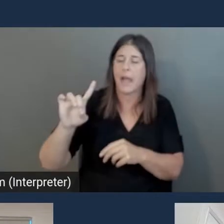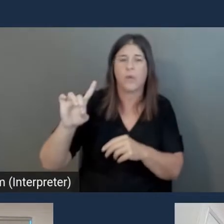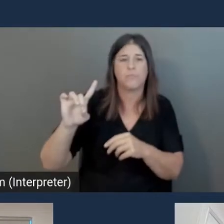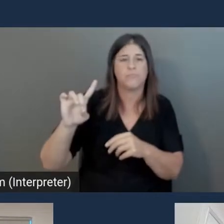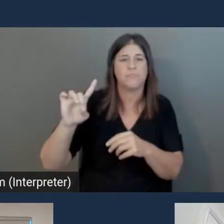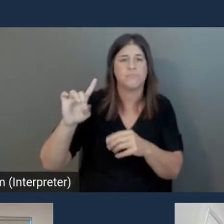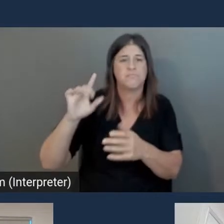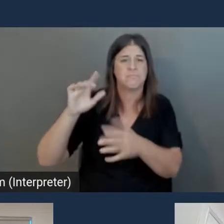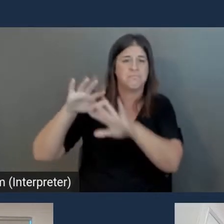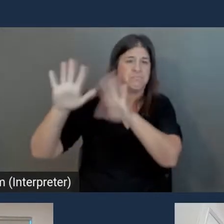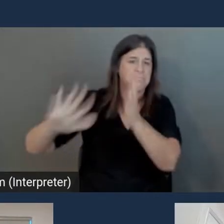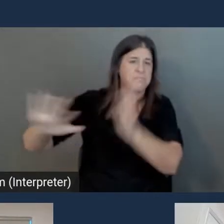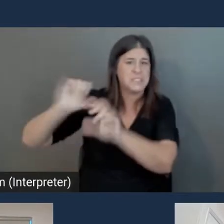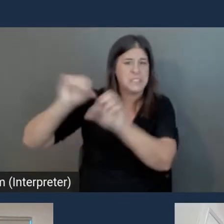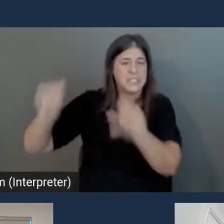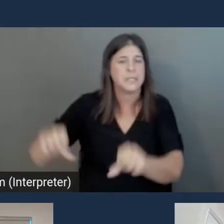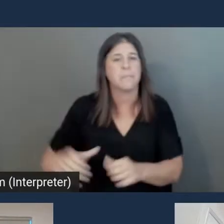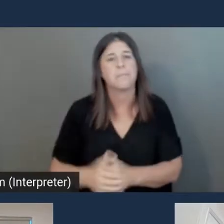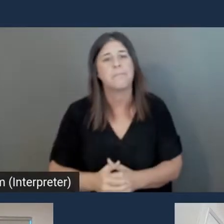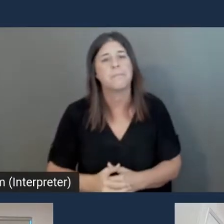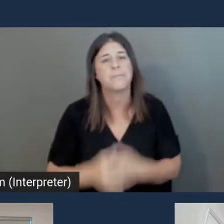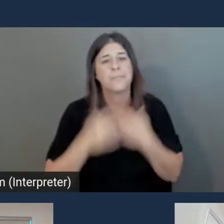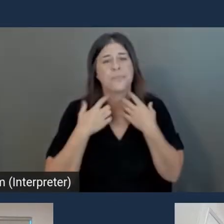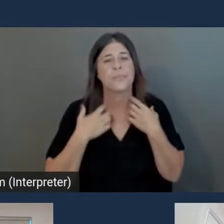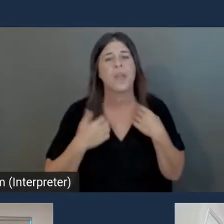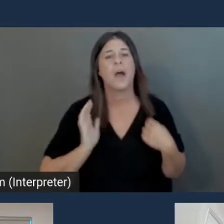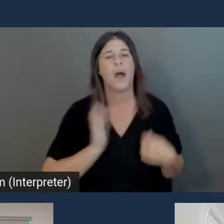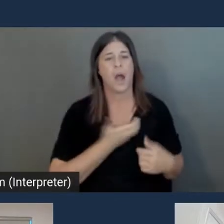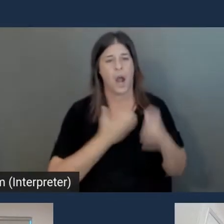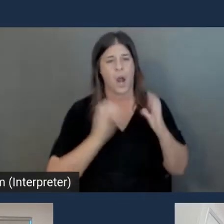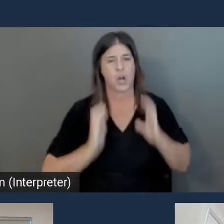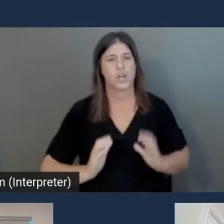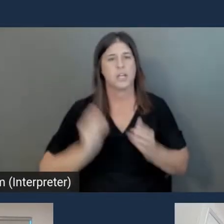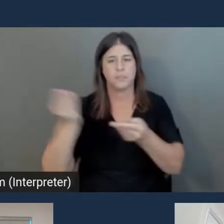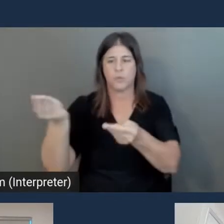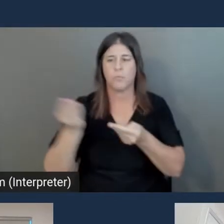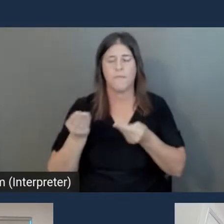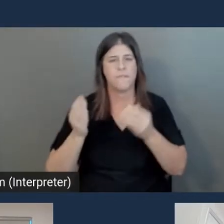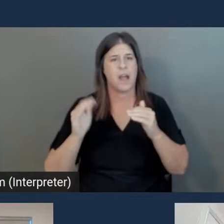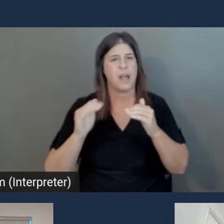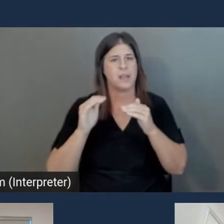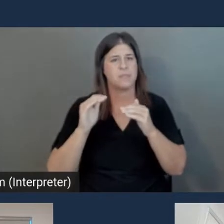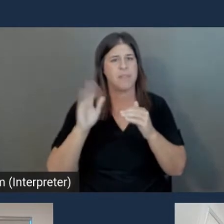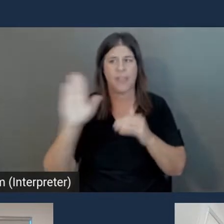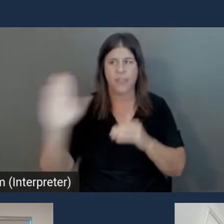So, real how our customers give us a very high level input into what they really want to do.